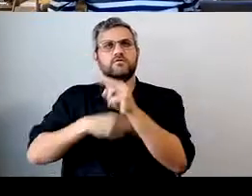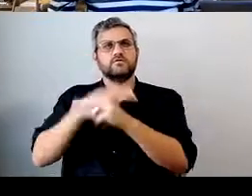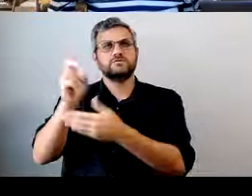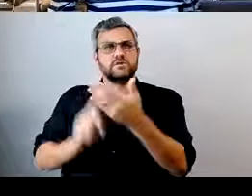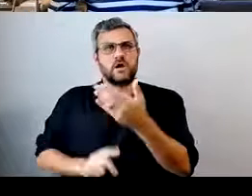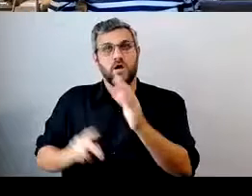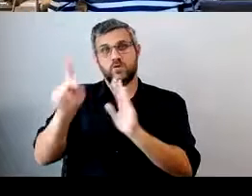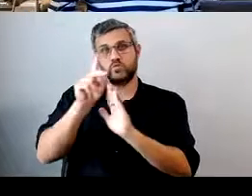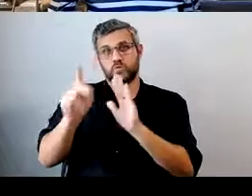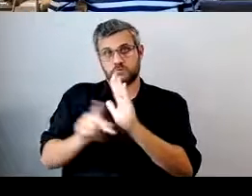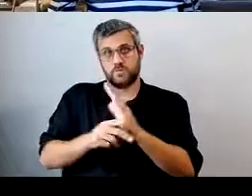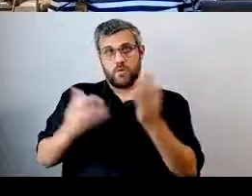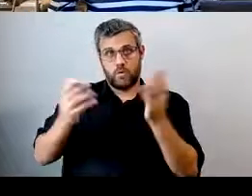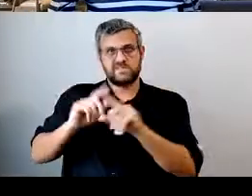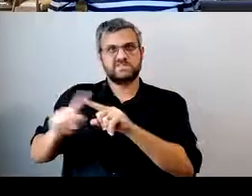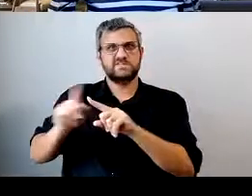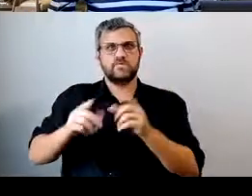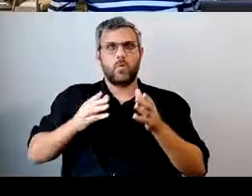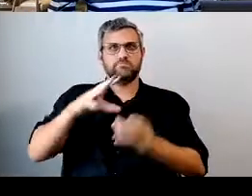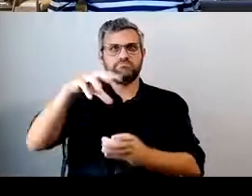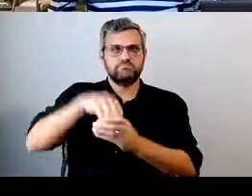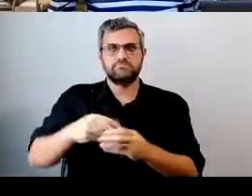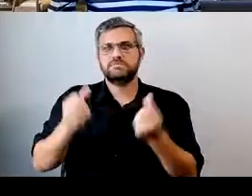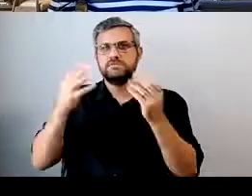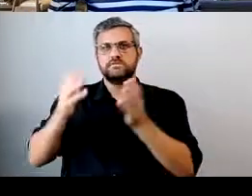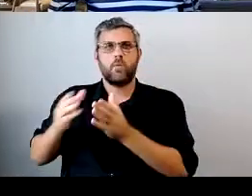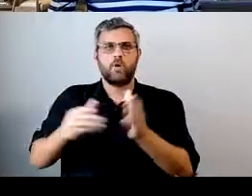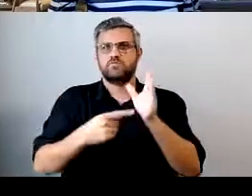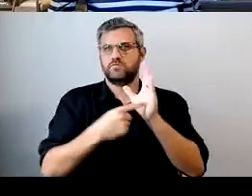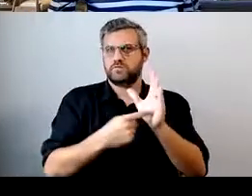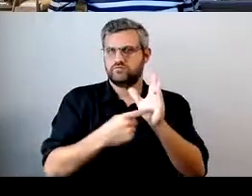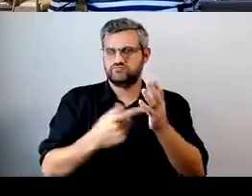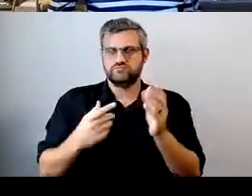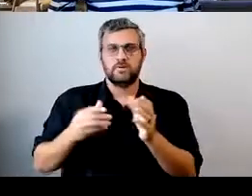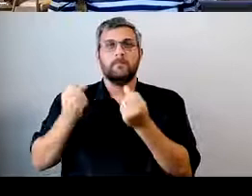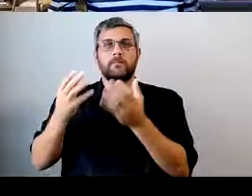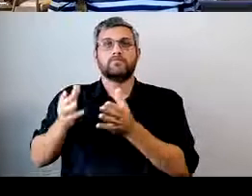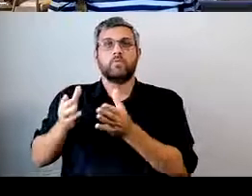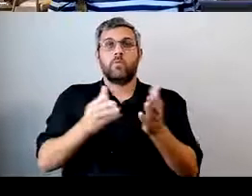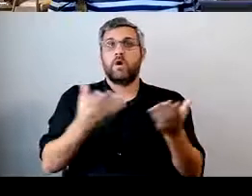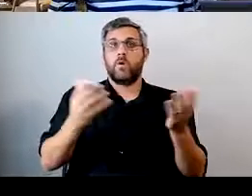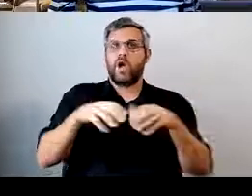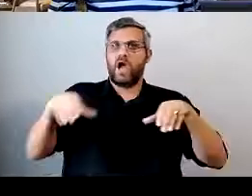are multiple means of engagement. Multiple means of representation and multiple means of action and expression.